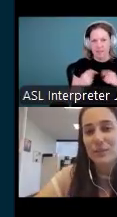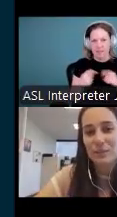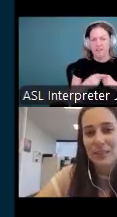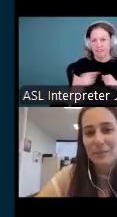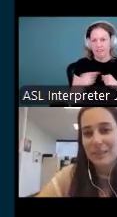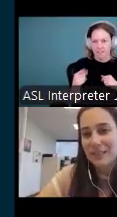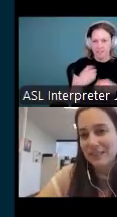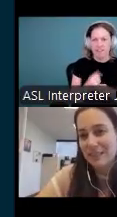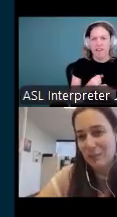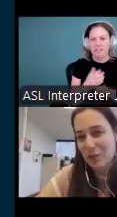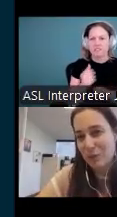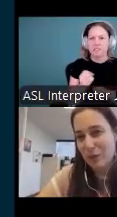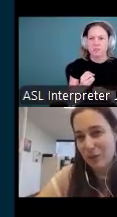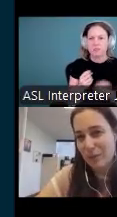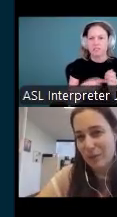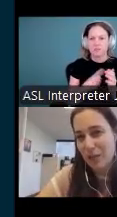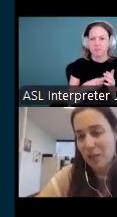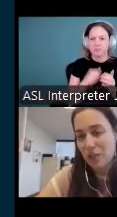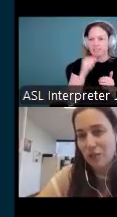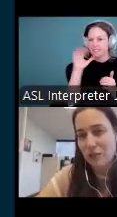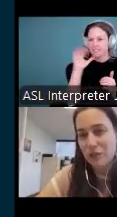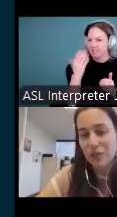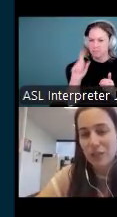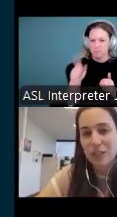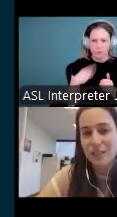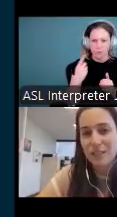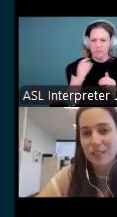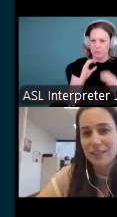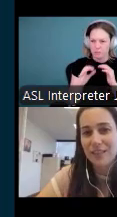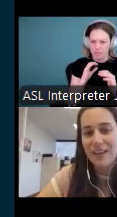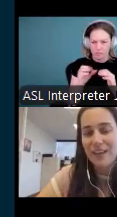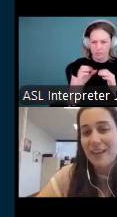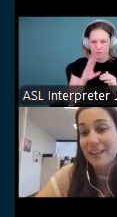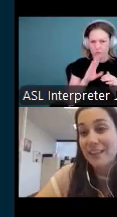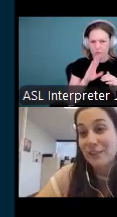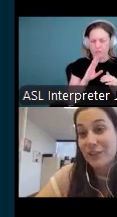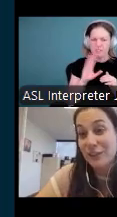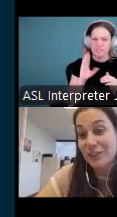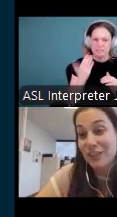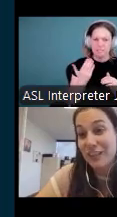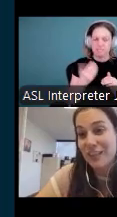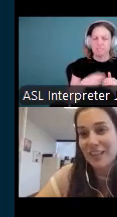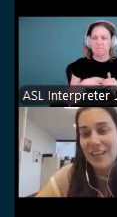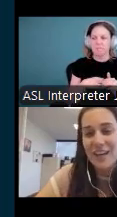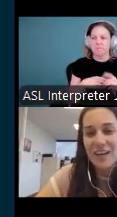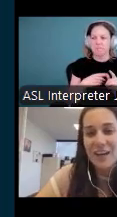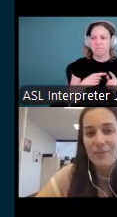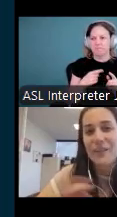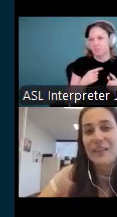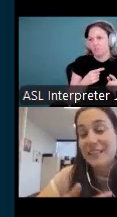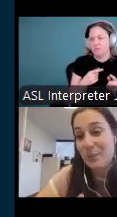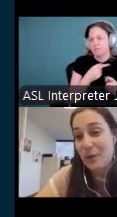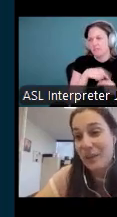sometimes it doesn't seem just purely communication or frustration, it's just, hey, this feels good, and same with